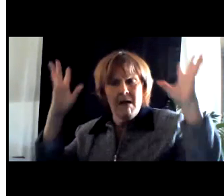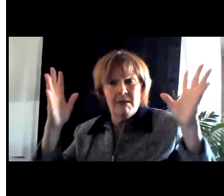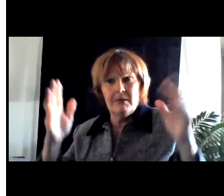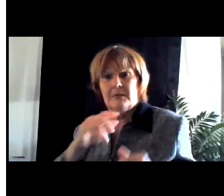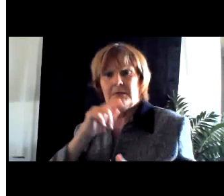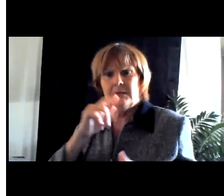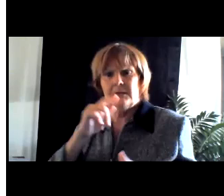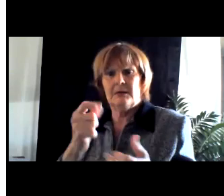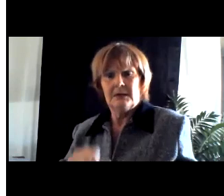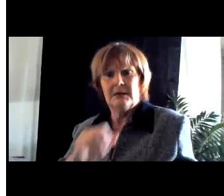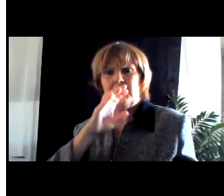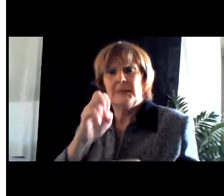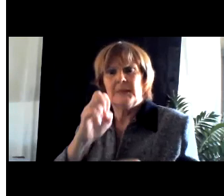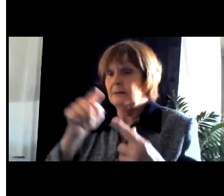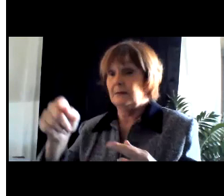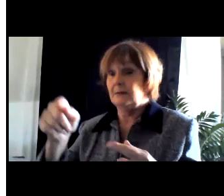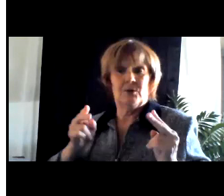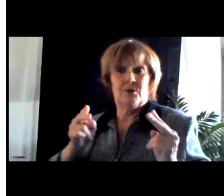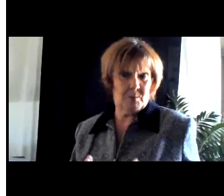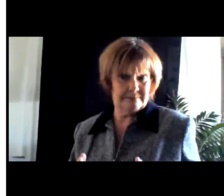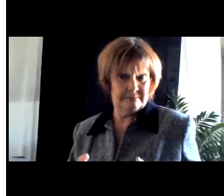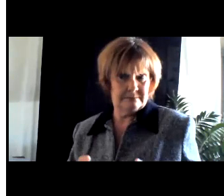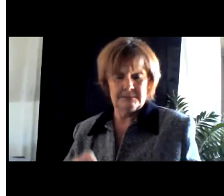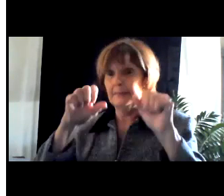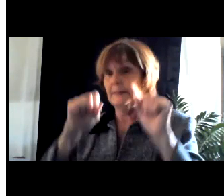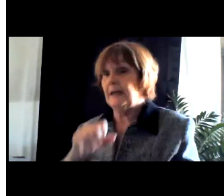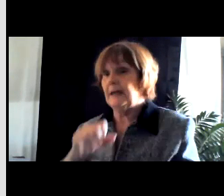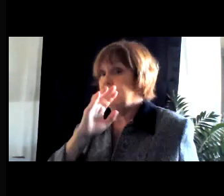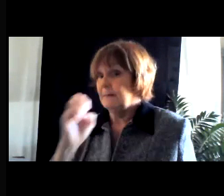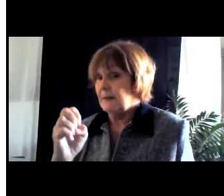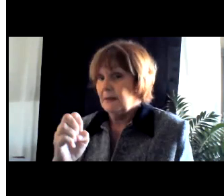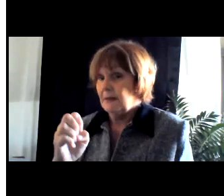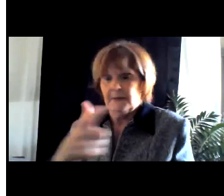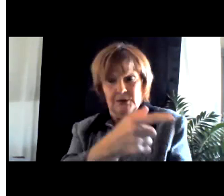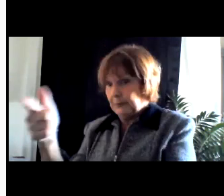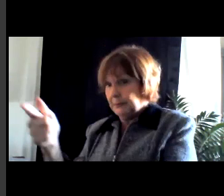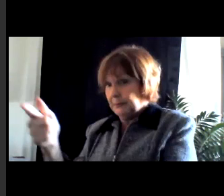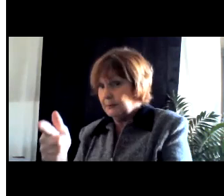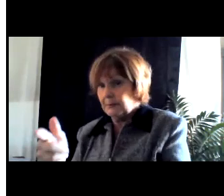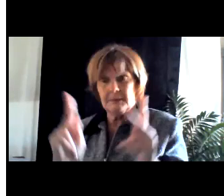to a human cause crisis such as a mass shooting. So that can cause acute trauma.